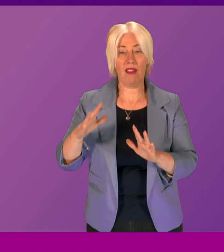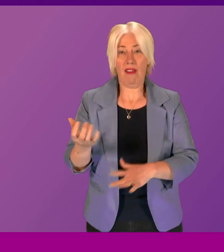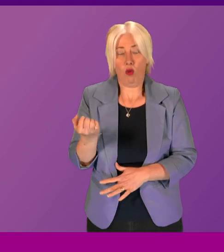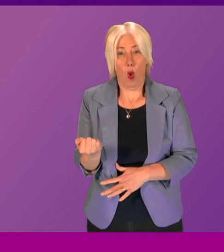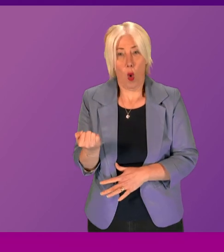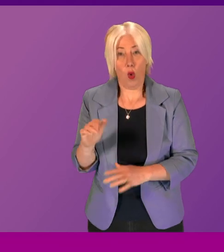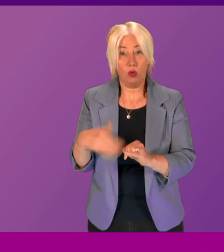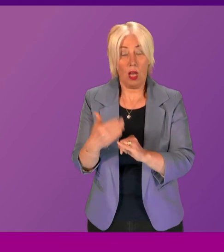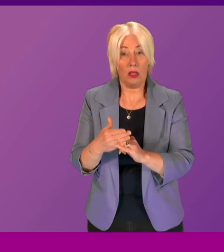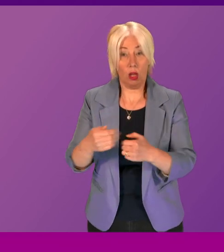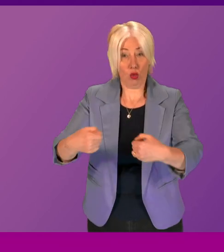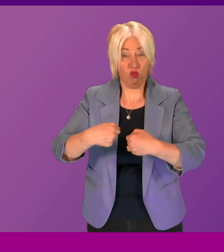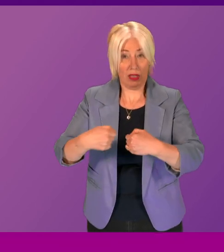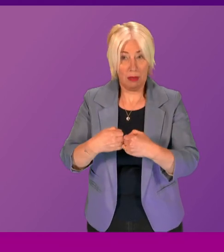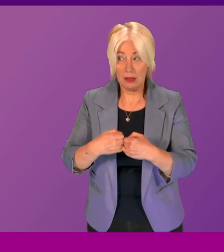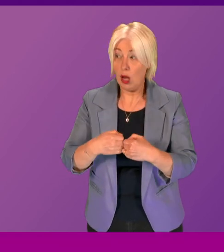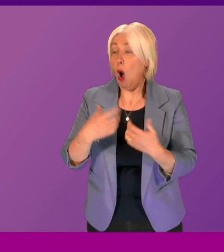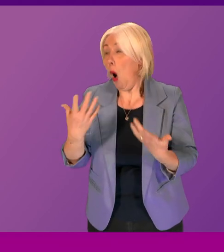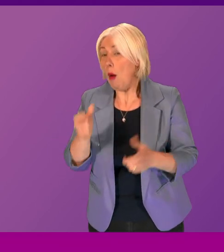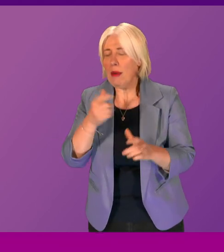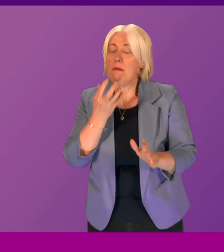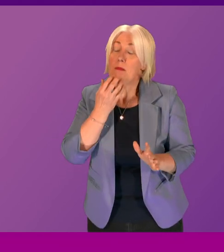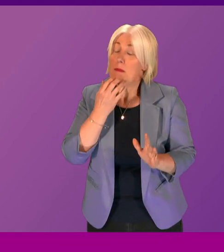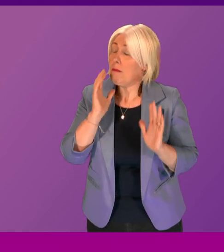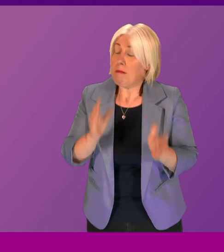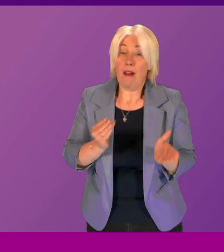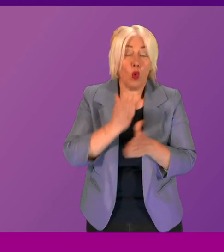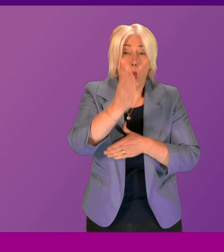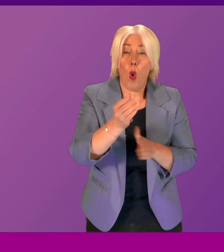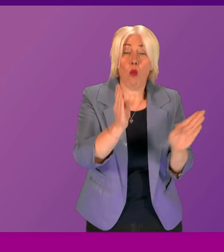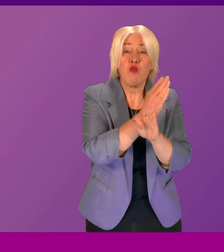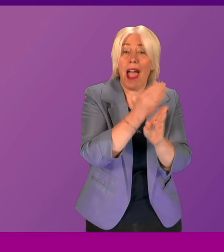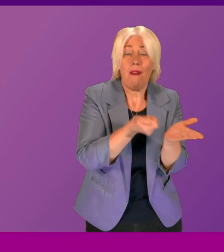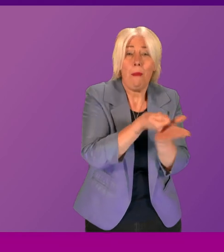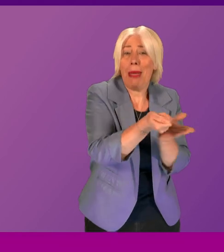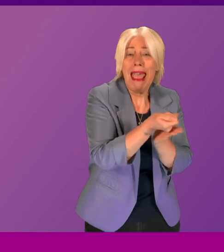Too many of them have been forced to go private, in the middle of a cost of living crisis, just to stop the pain.